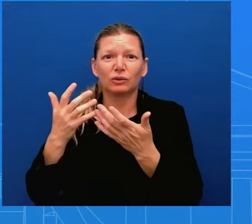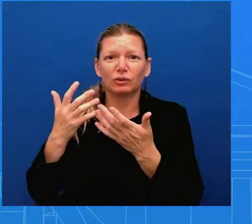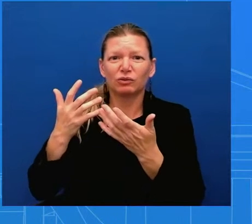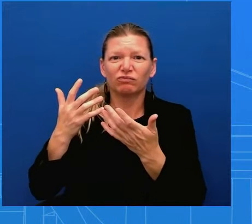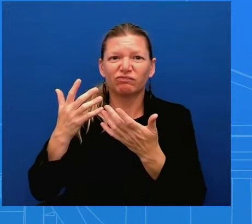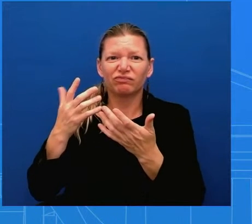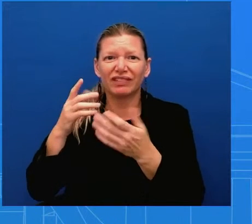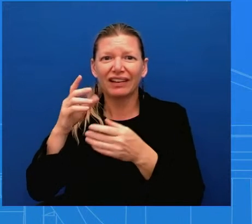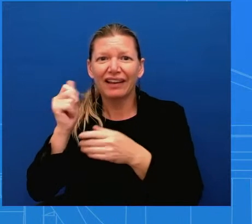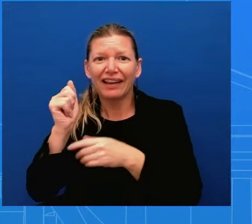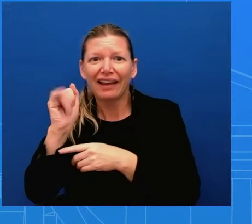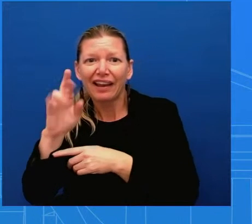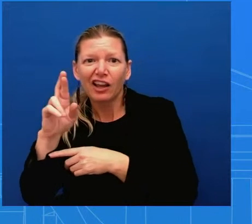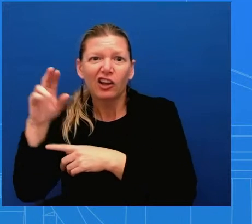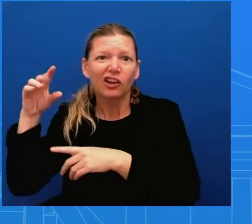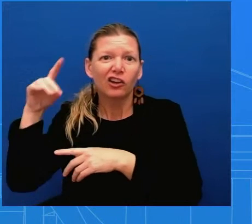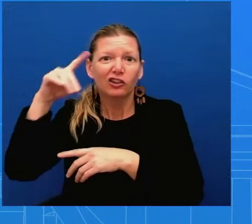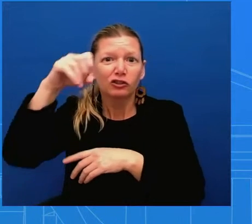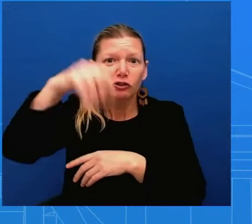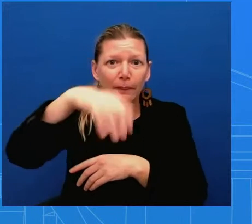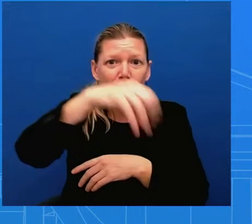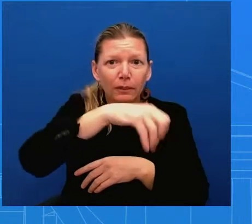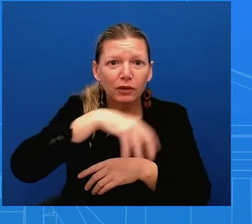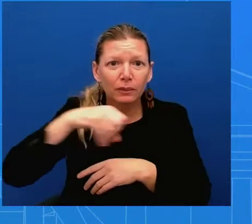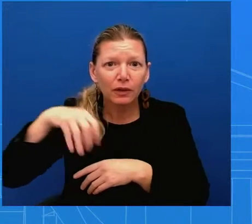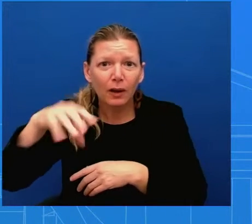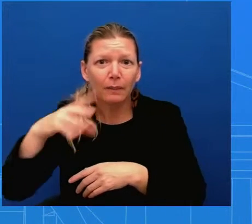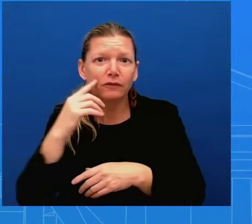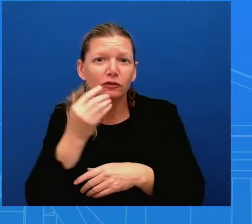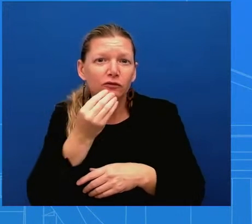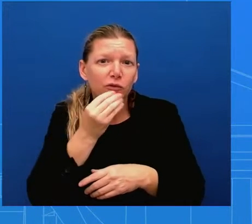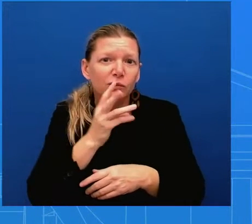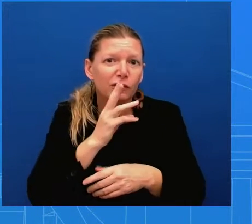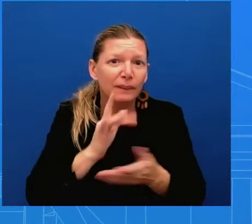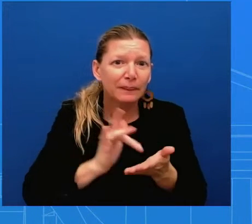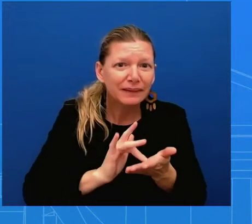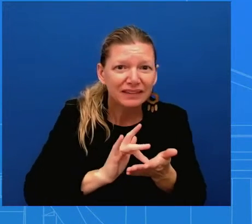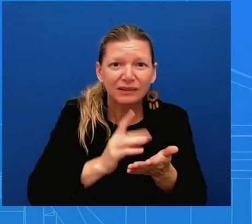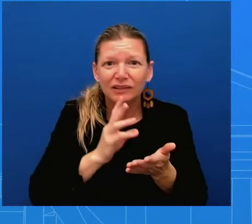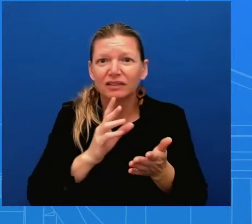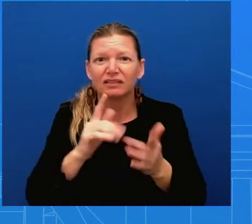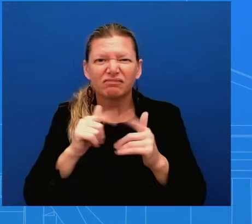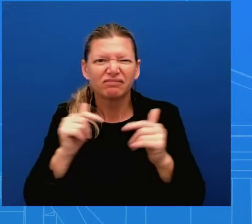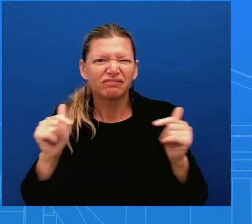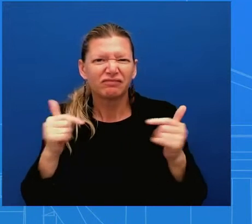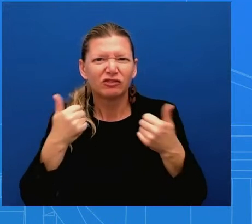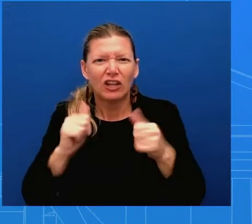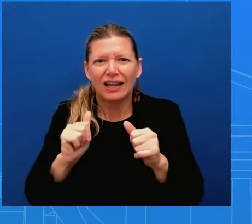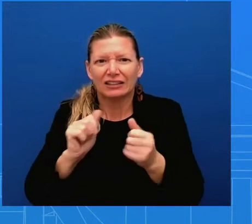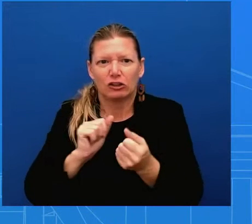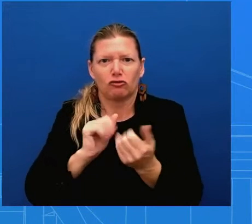And when it comes to the issue of civilian harm and the question of trying to do everything possible